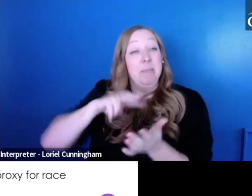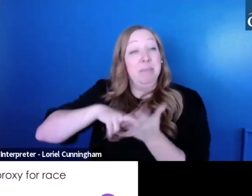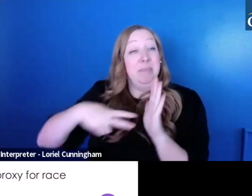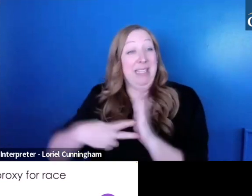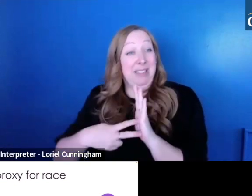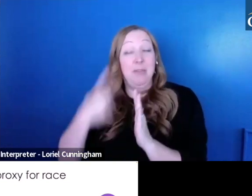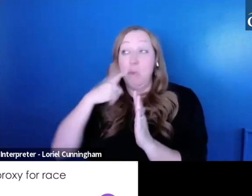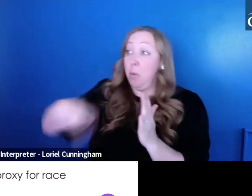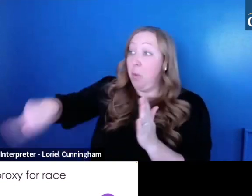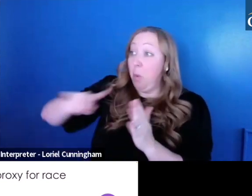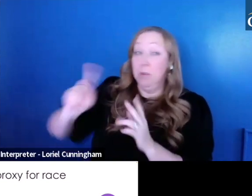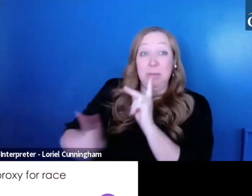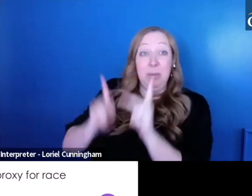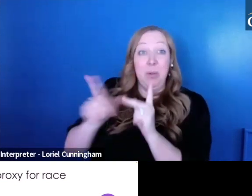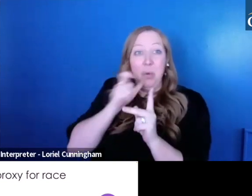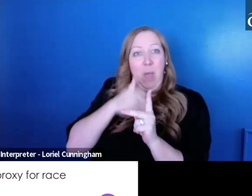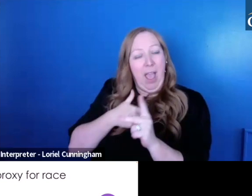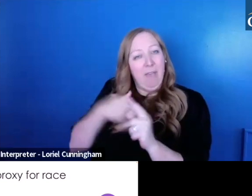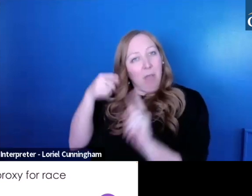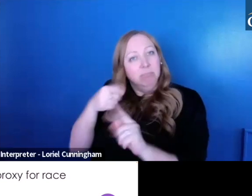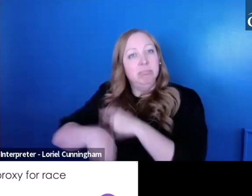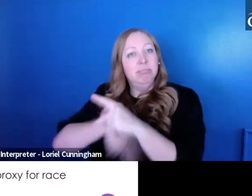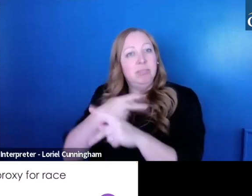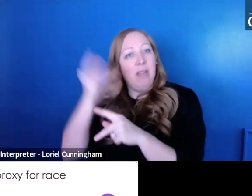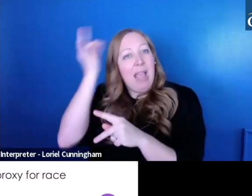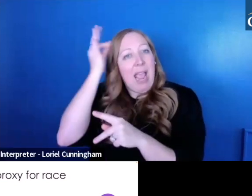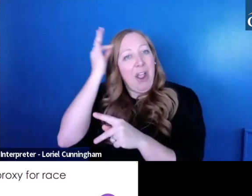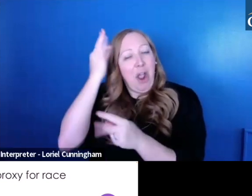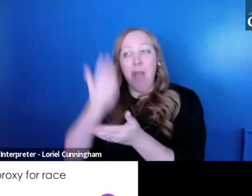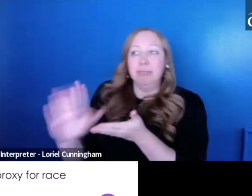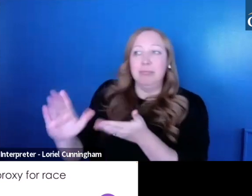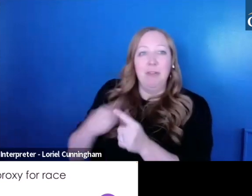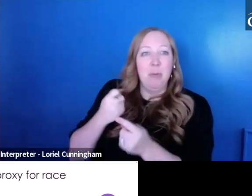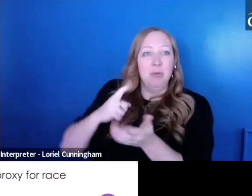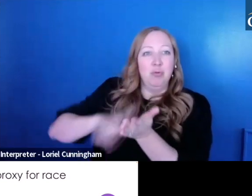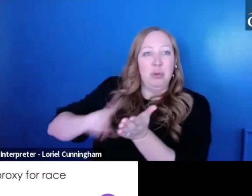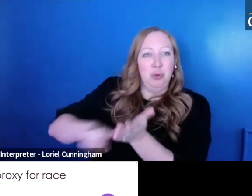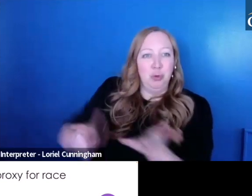certain types of hair. So that researchers have often tried to deal with this by then also saying, well, only certain